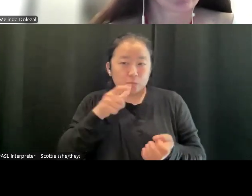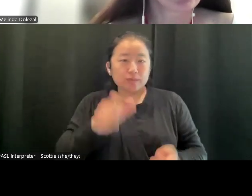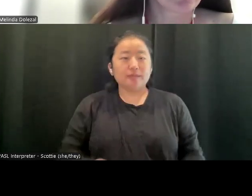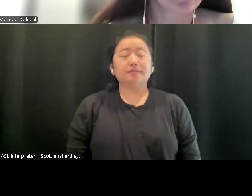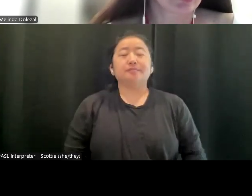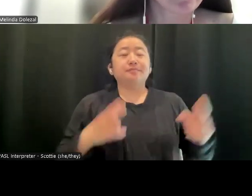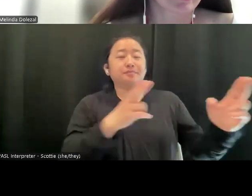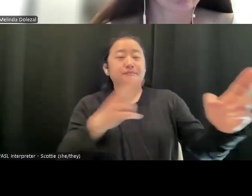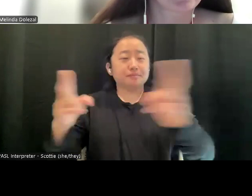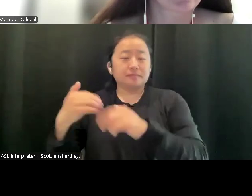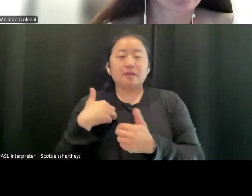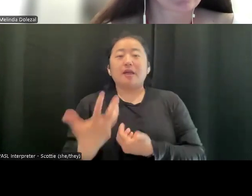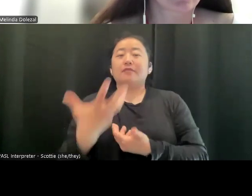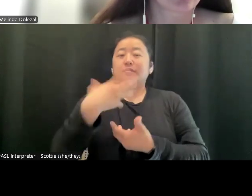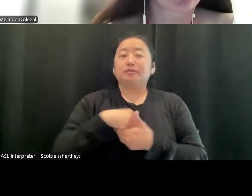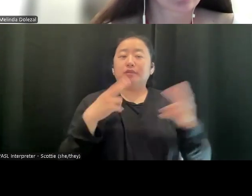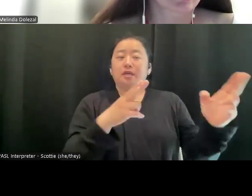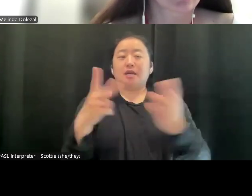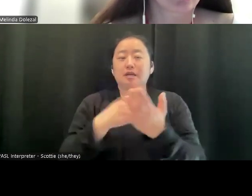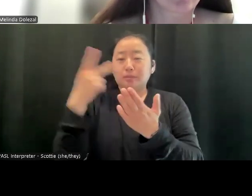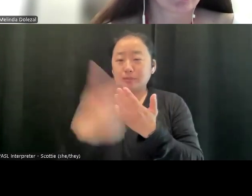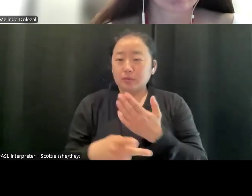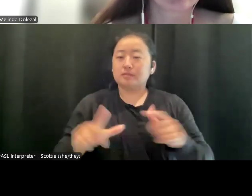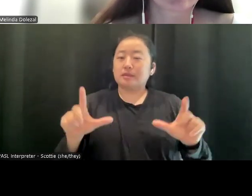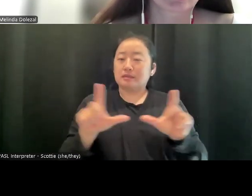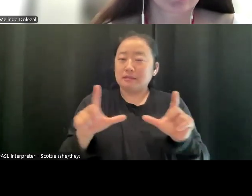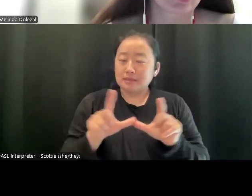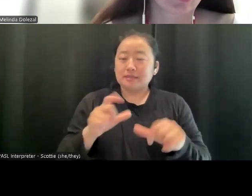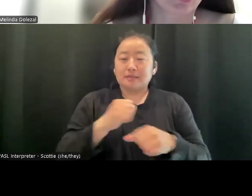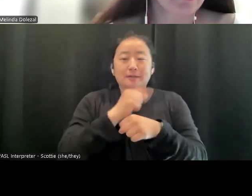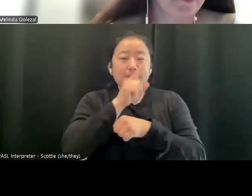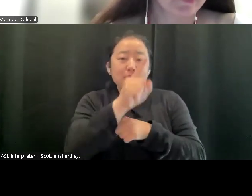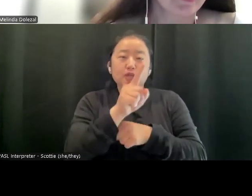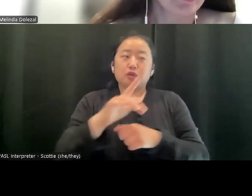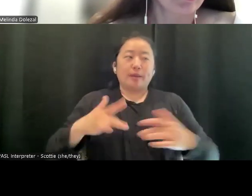hunting programs and licenses and it ensures that the thrill of the hunt is accessible to all.